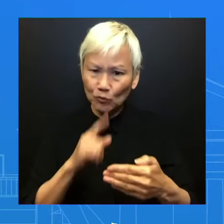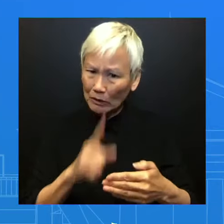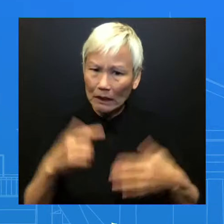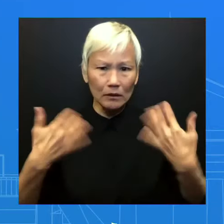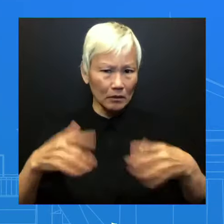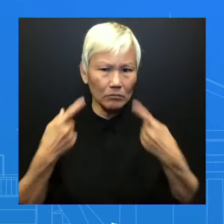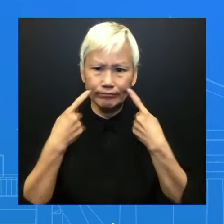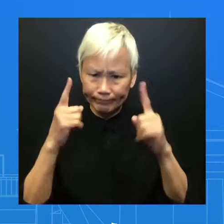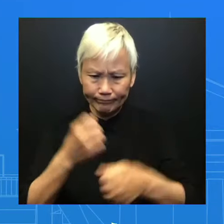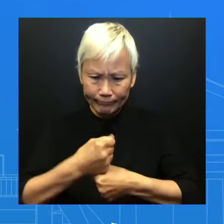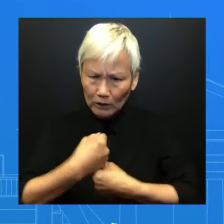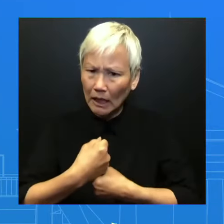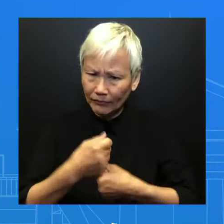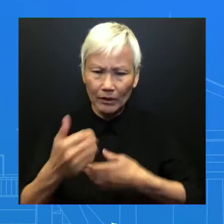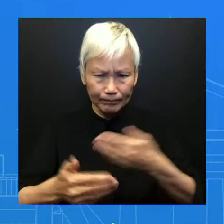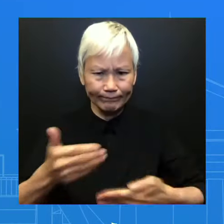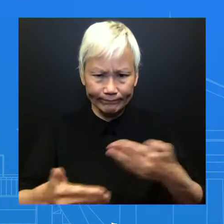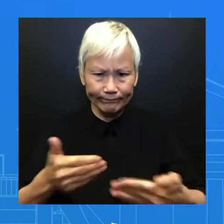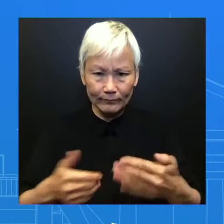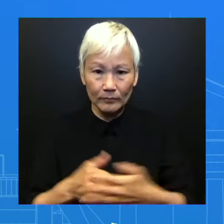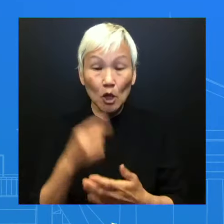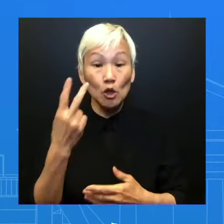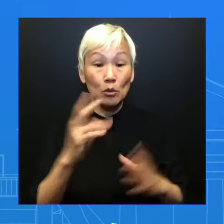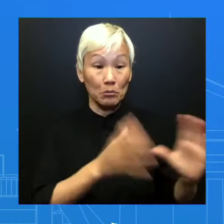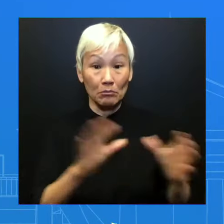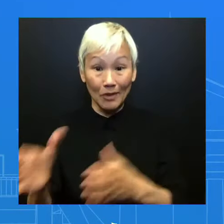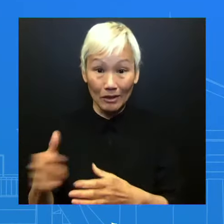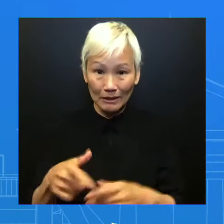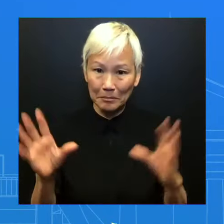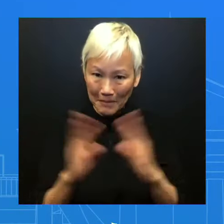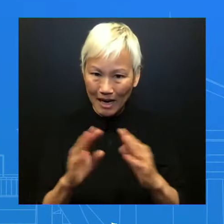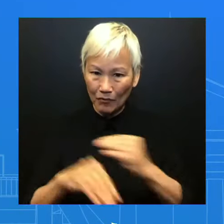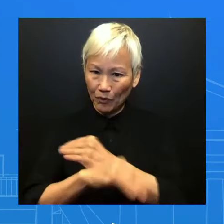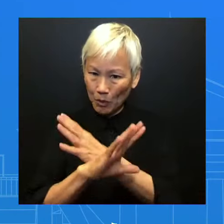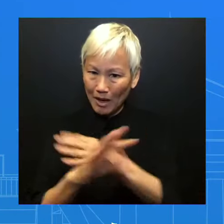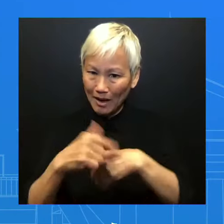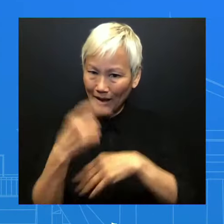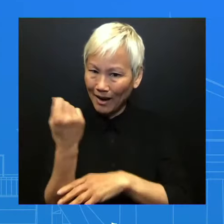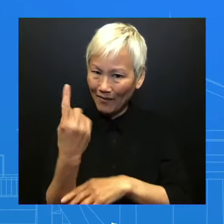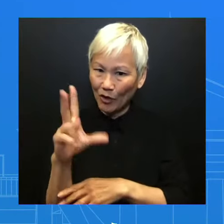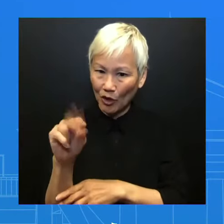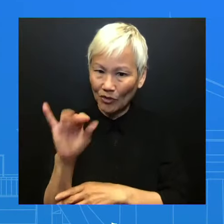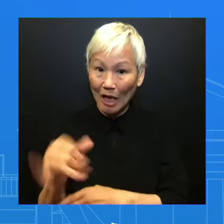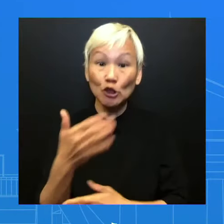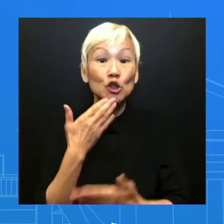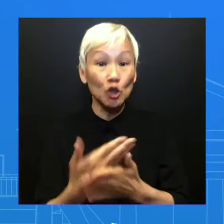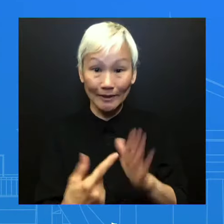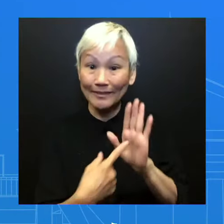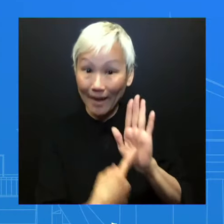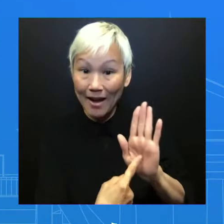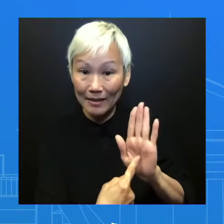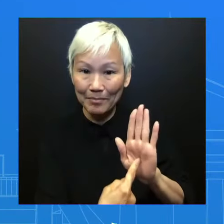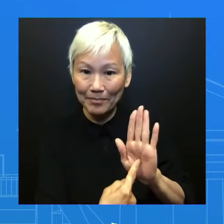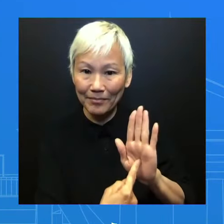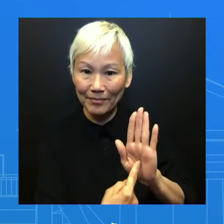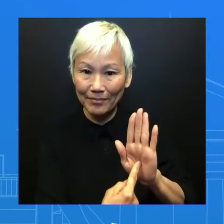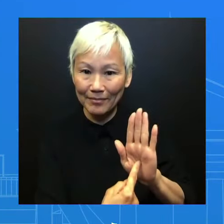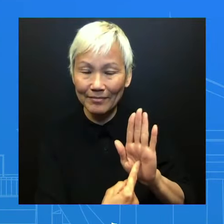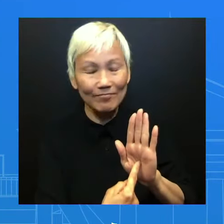the two teams met this morning virtually at 11:30. That is a good sign. That is a good sign that those talks are certainly continuing.